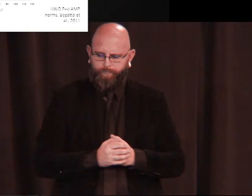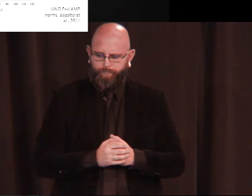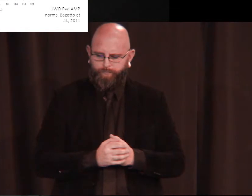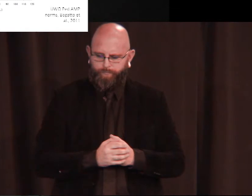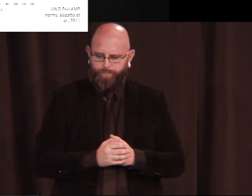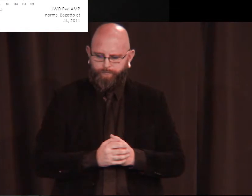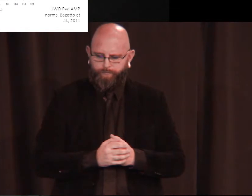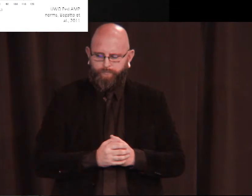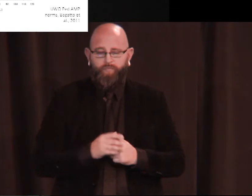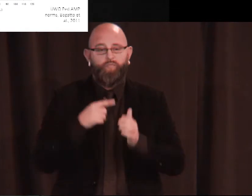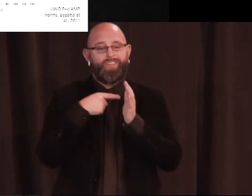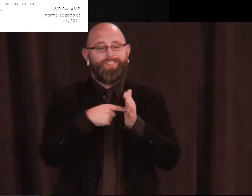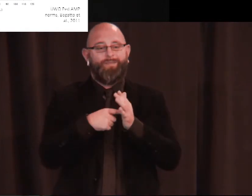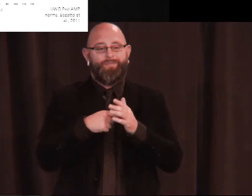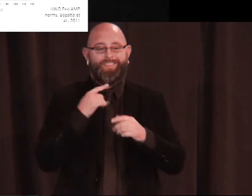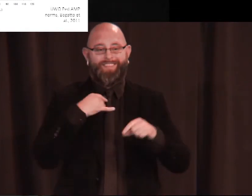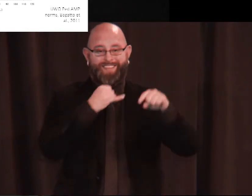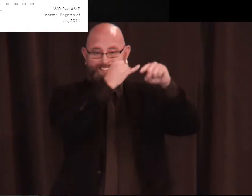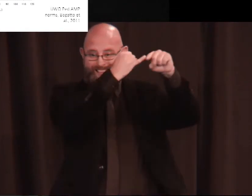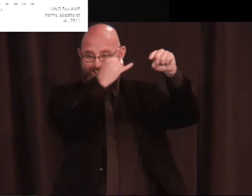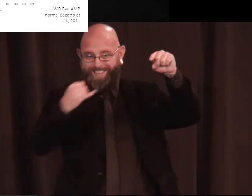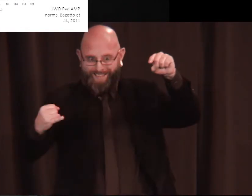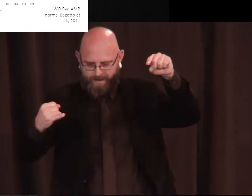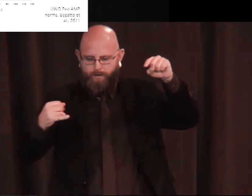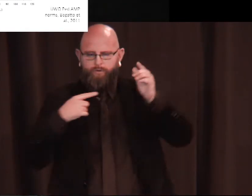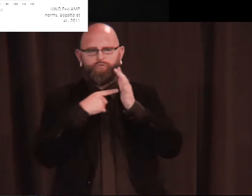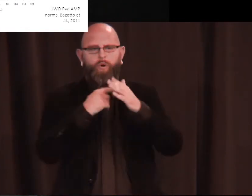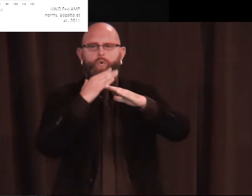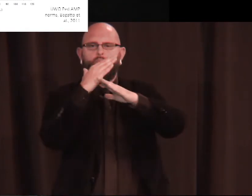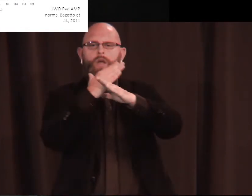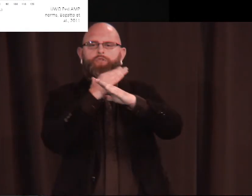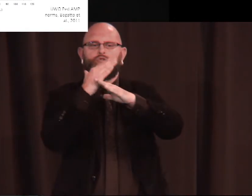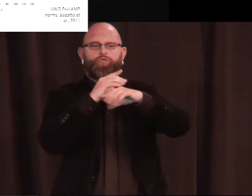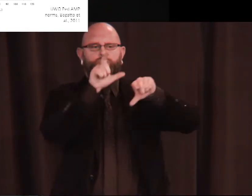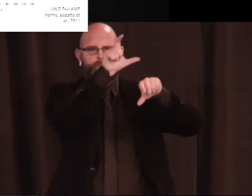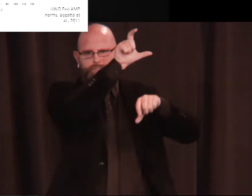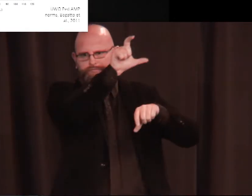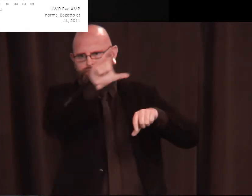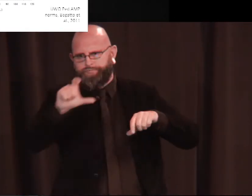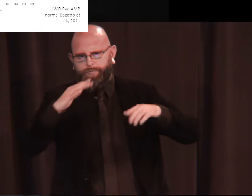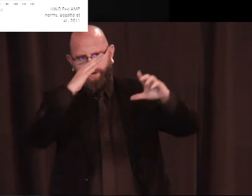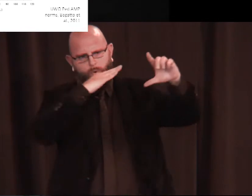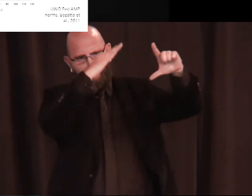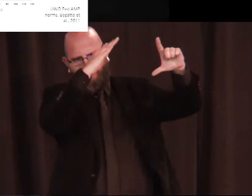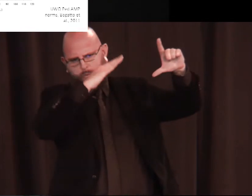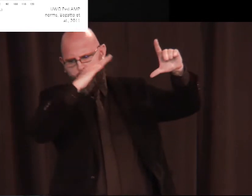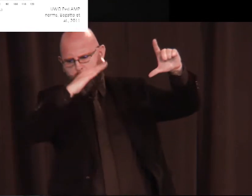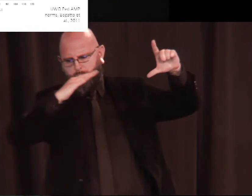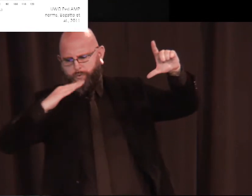So, for example, it's a wide range, since there are these confidence intervals. So for a child with a pure tone average of 50 decibels,